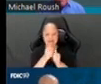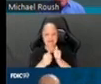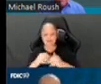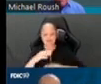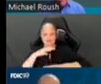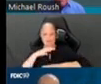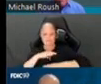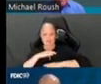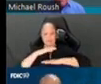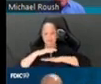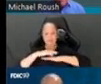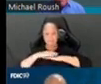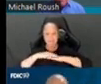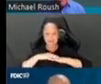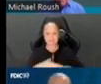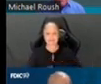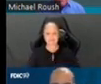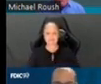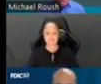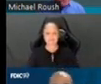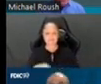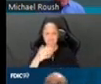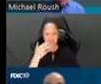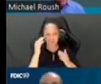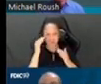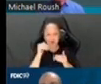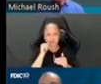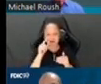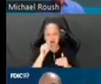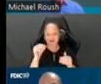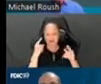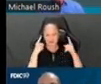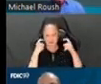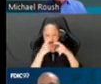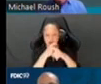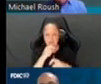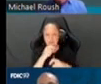to that effect. I hope that doesn't get too complicated. We don't have a way to track